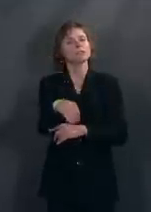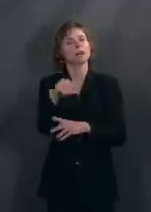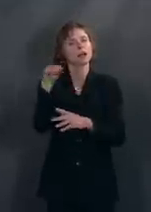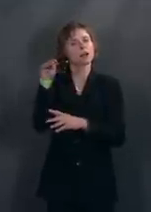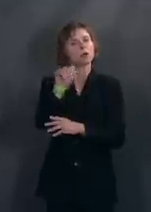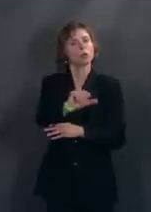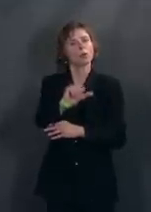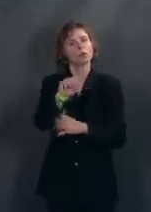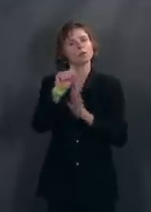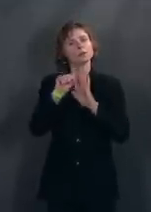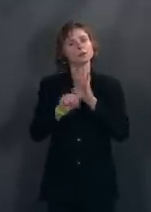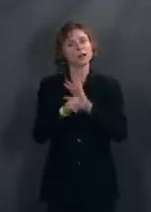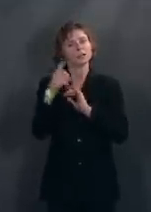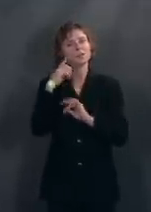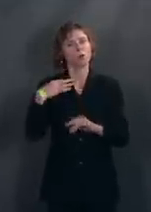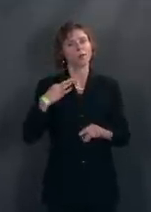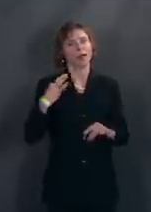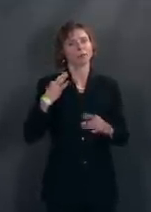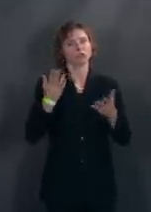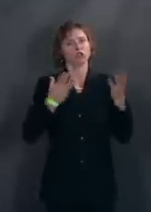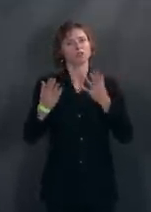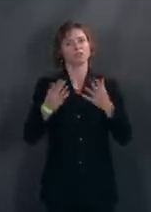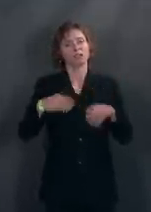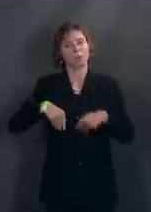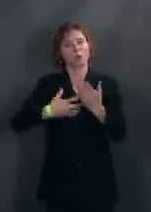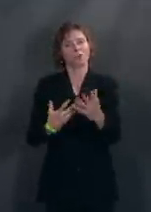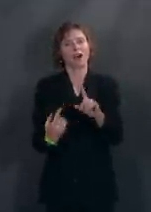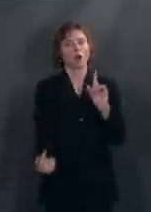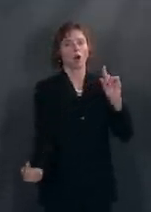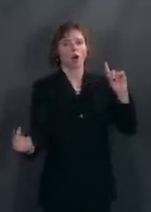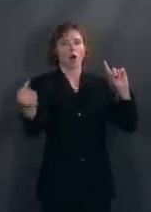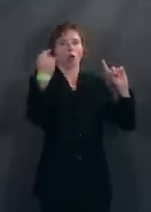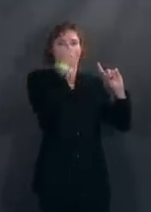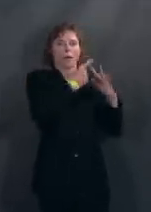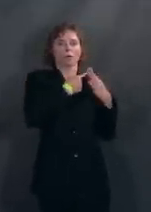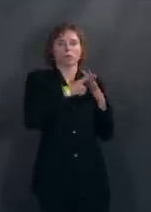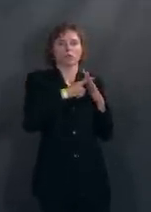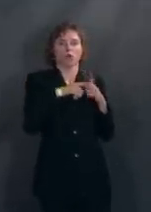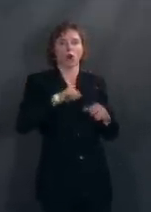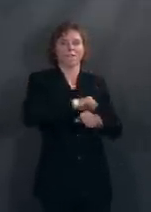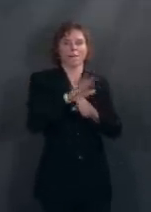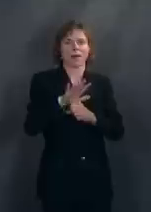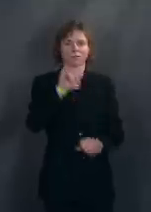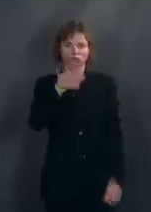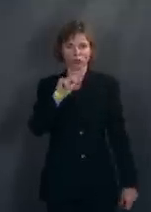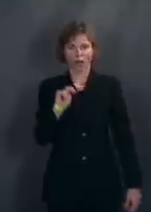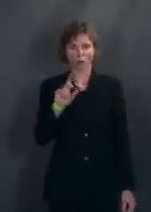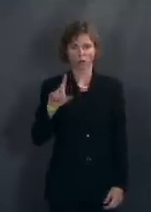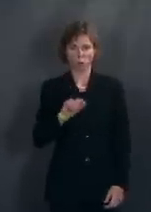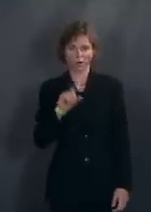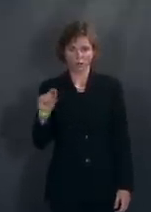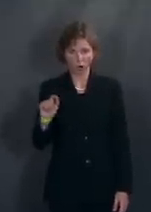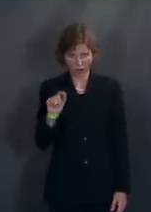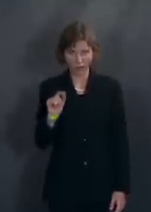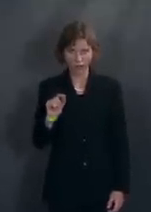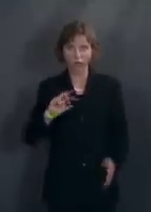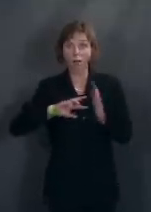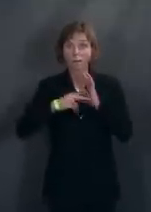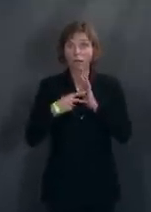they provided back to the beginning of the pandemic in January 2020. That means the states will be fully repaid